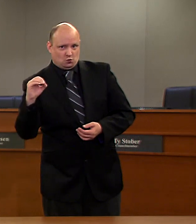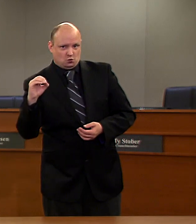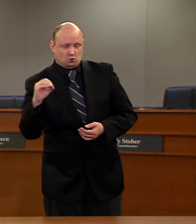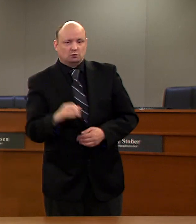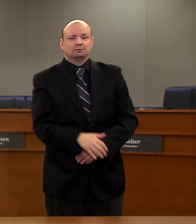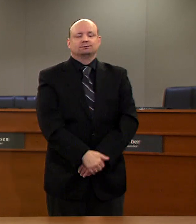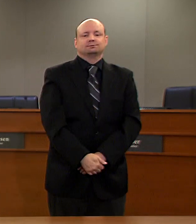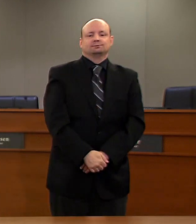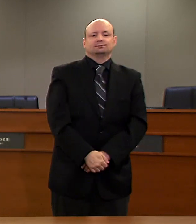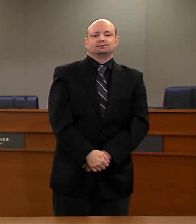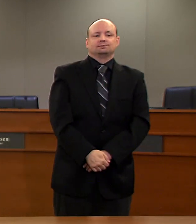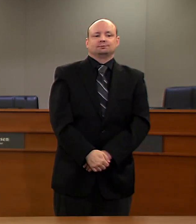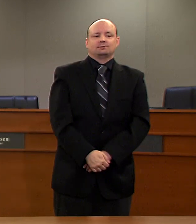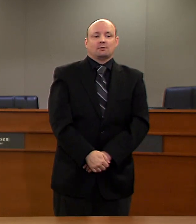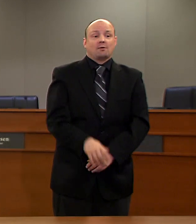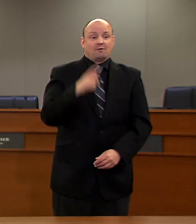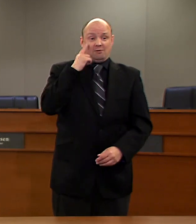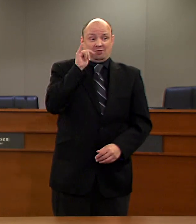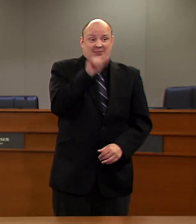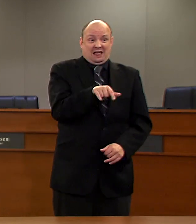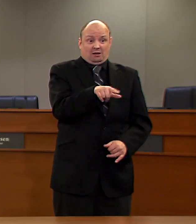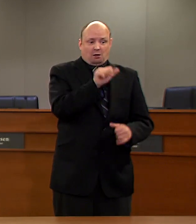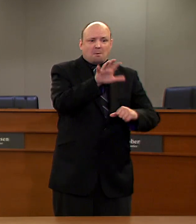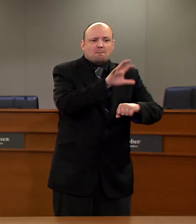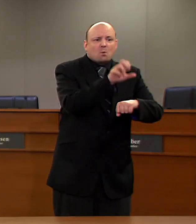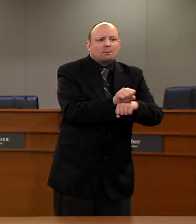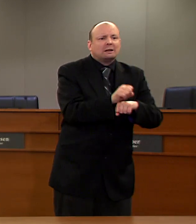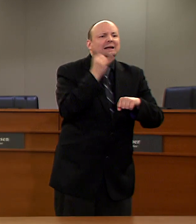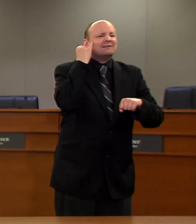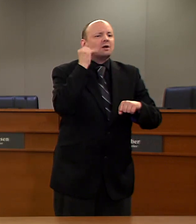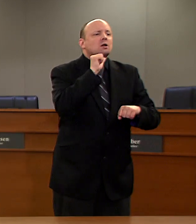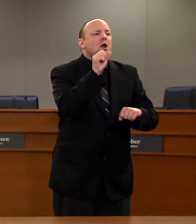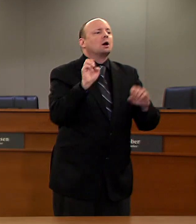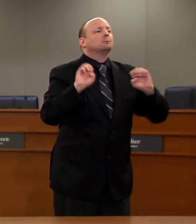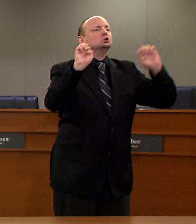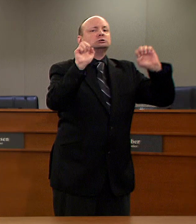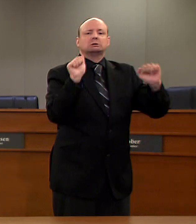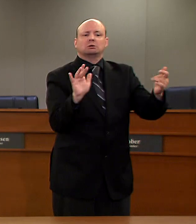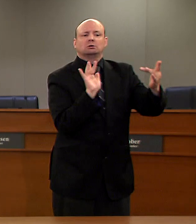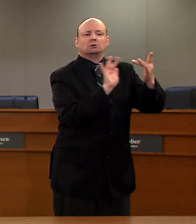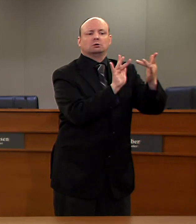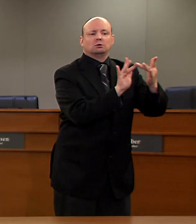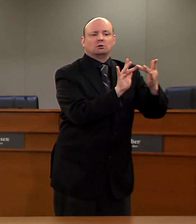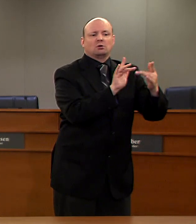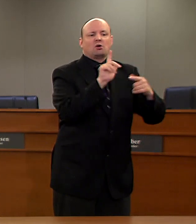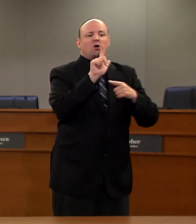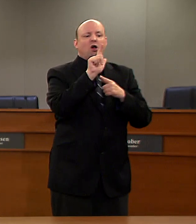for appointments, for non emergency law enforcement services by appointment.